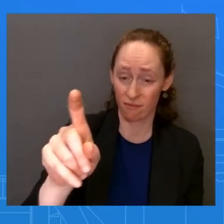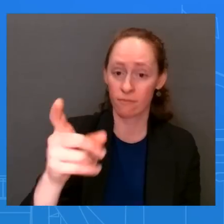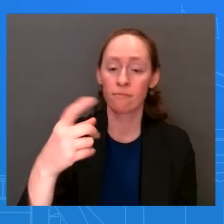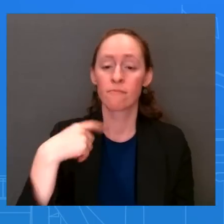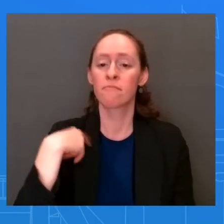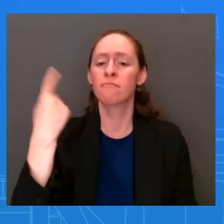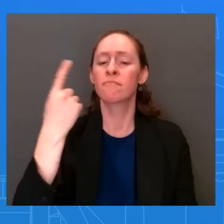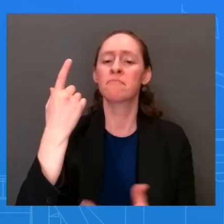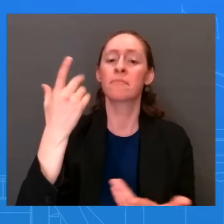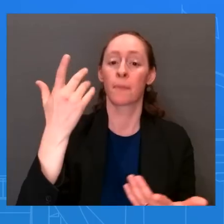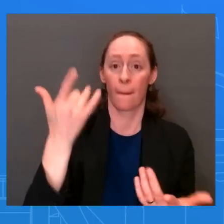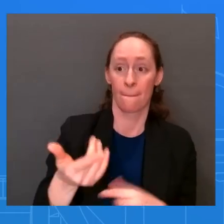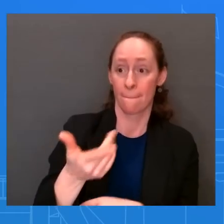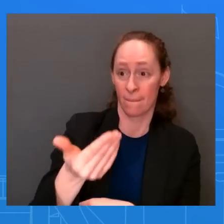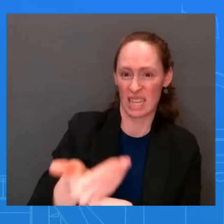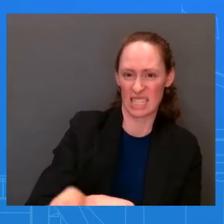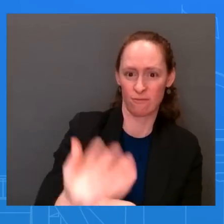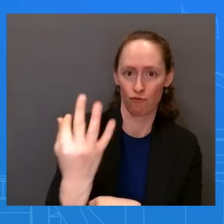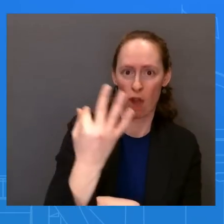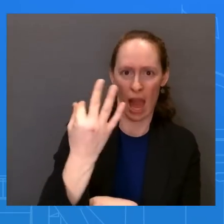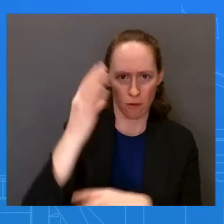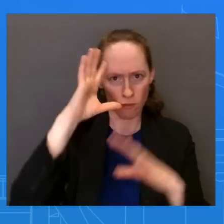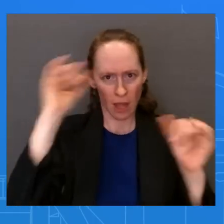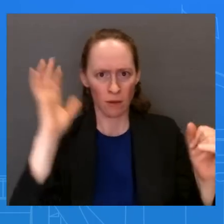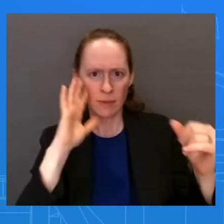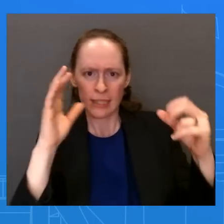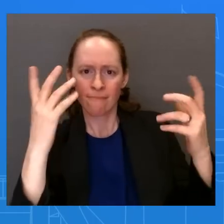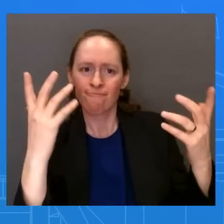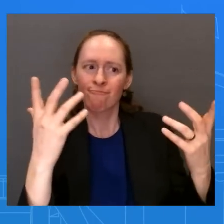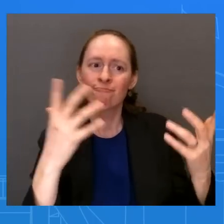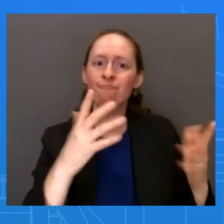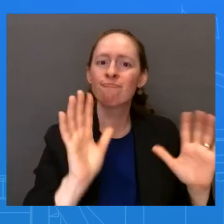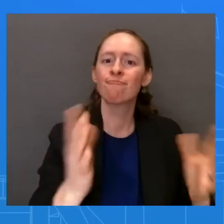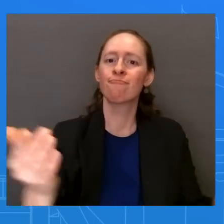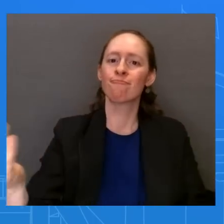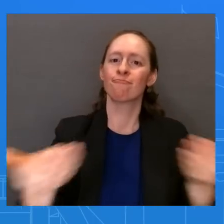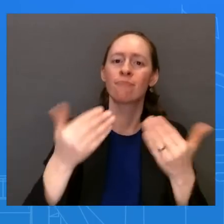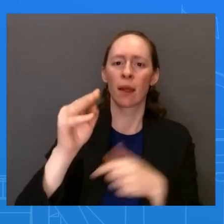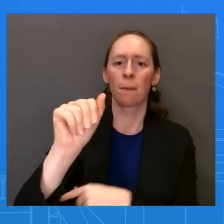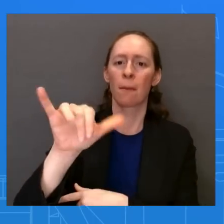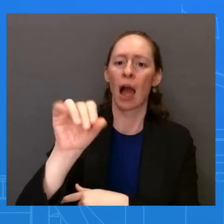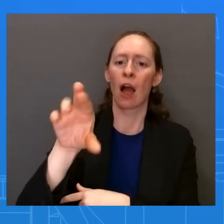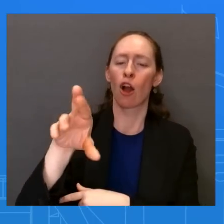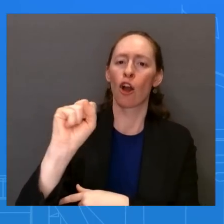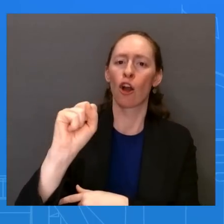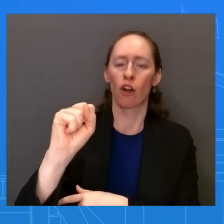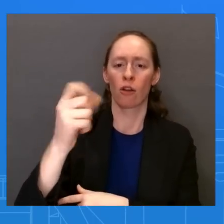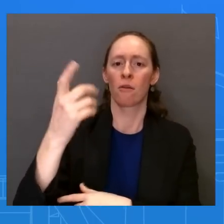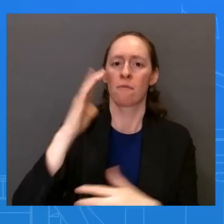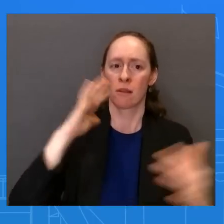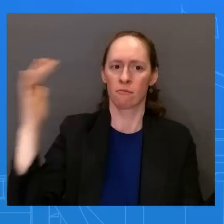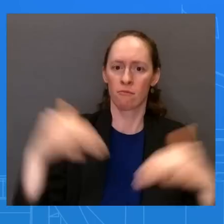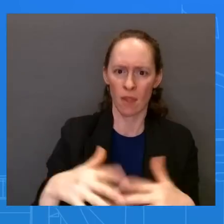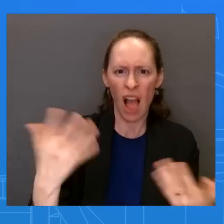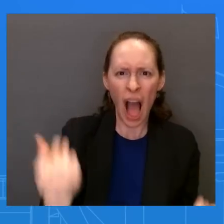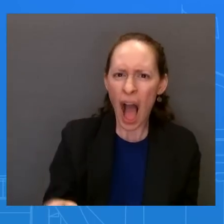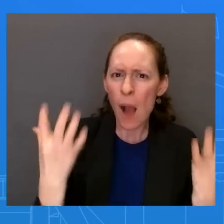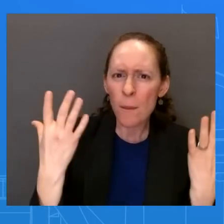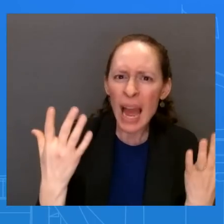How many mayors? What's on the agenda? What's the President's message? What does he hope to accomplish with this meeting? Ms. Jean-Pierre: So, as you know, he's going to -- as you just mentioned,